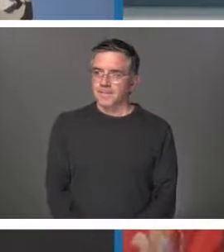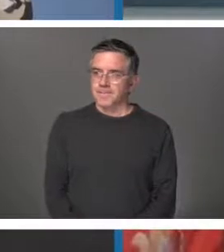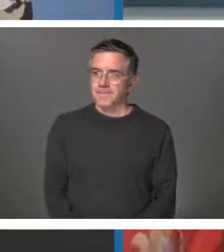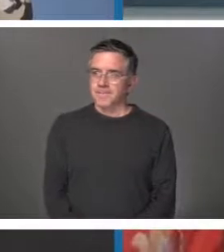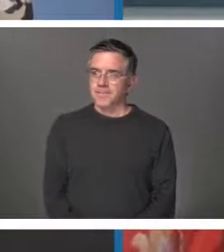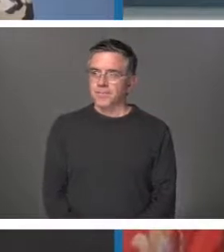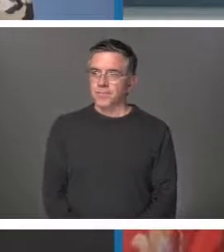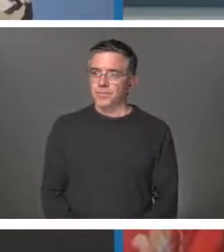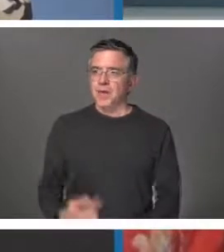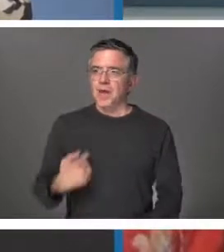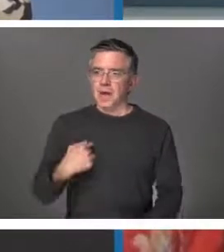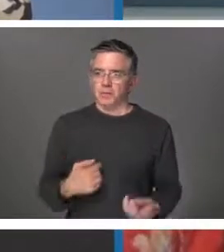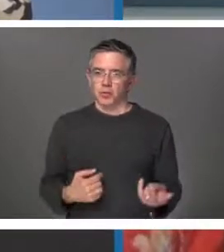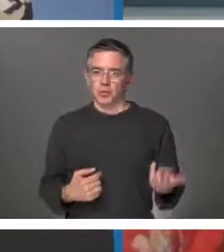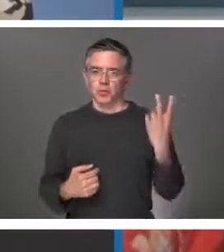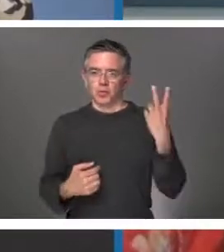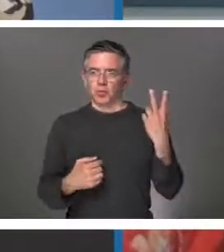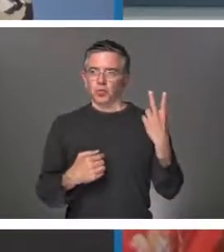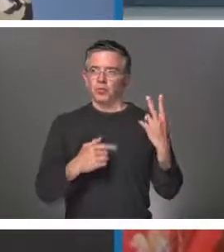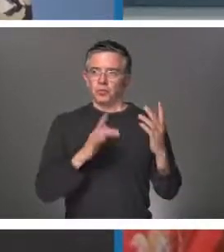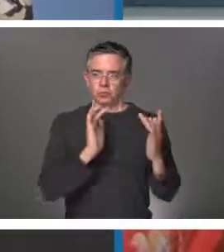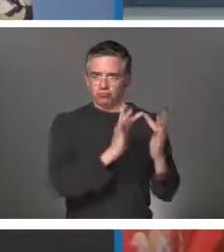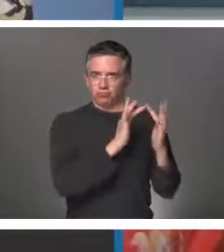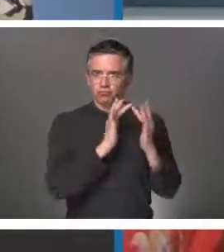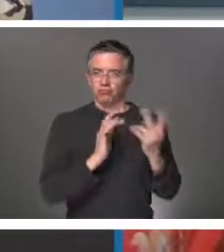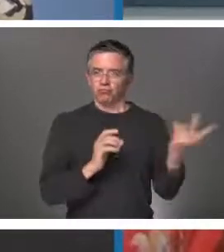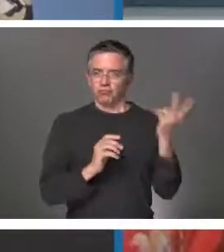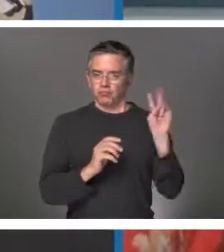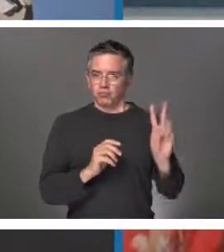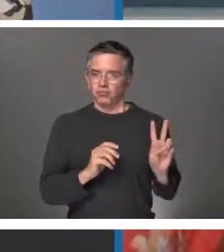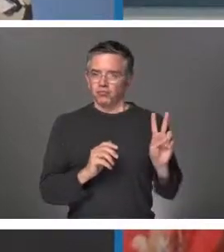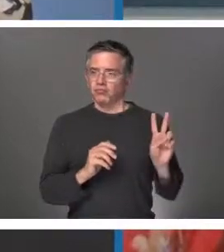doing case and contact investigations and quarantine and isolation support,